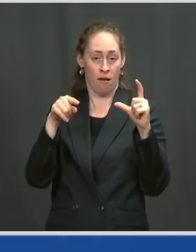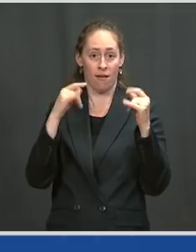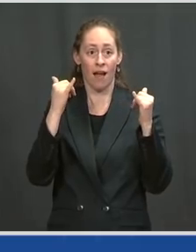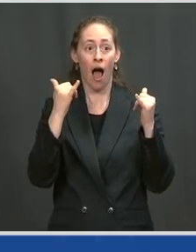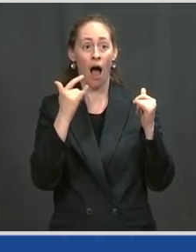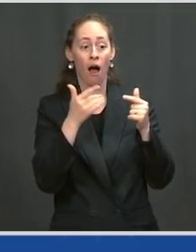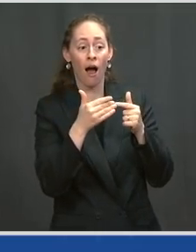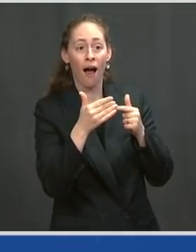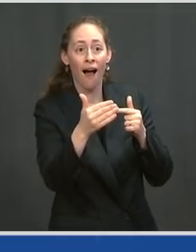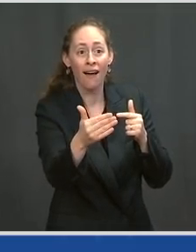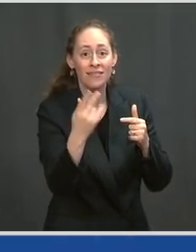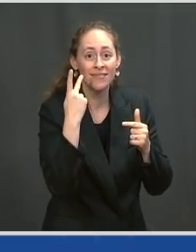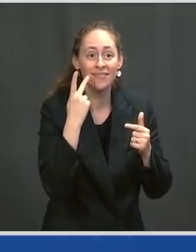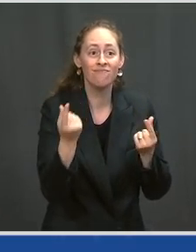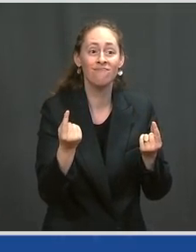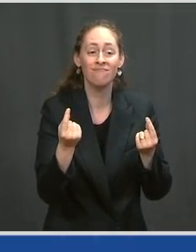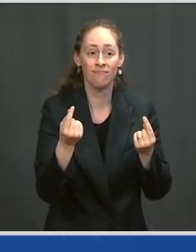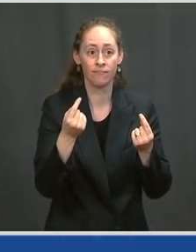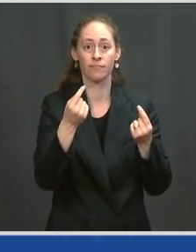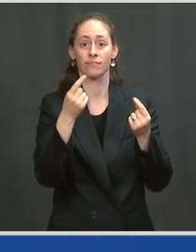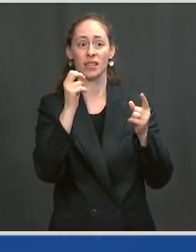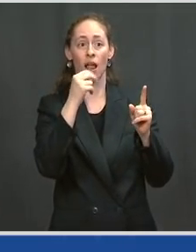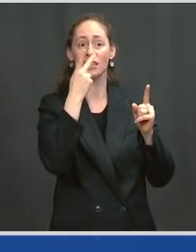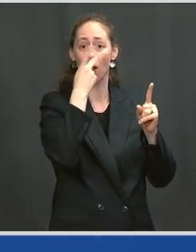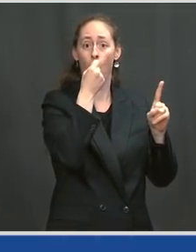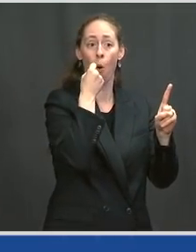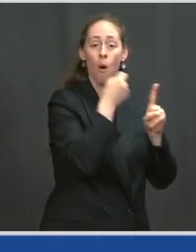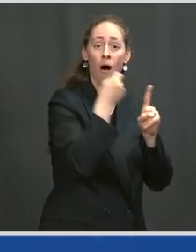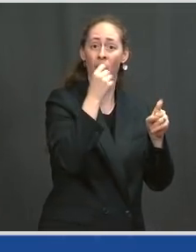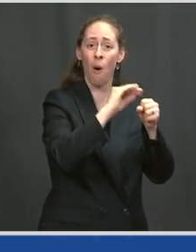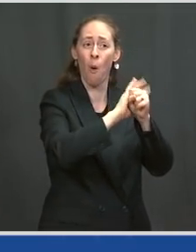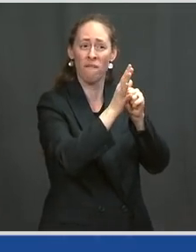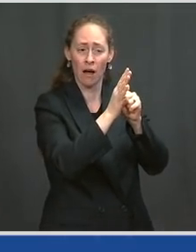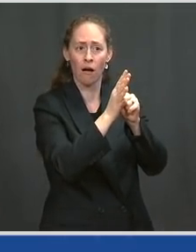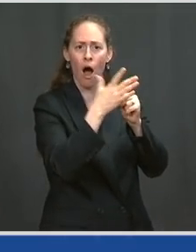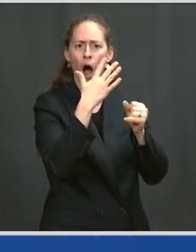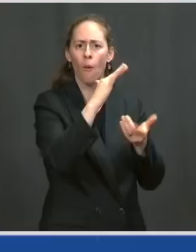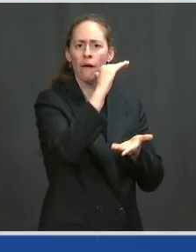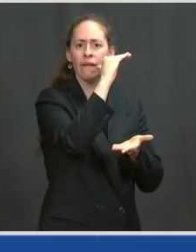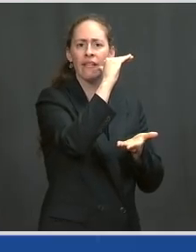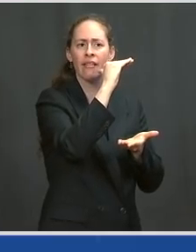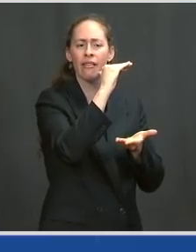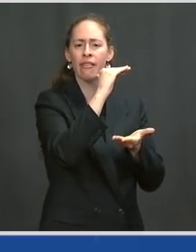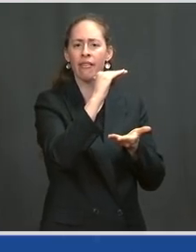and vaccination rates among working-age Americans has roughly doubled since then.